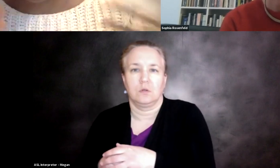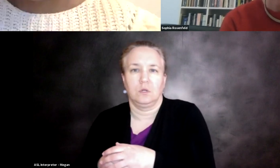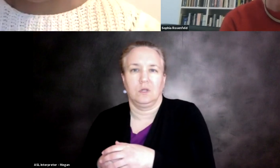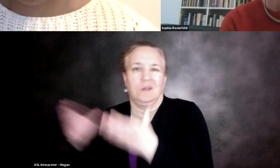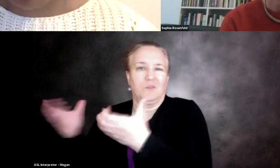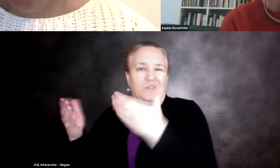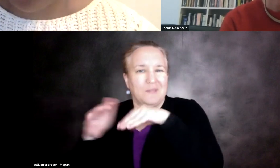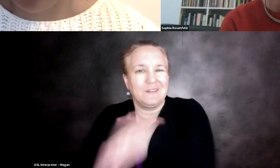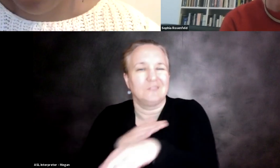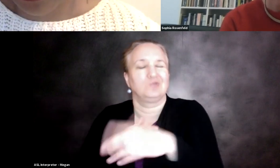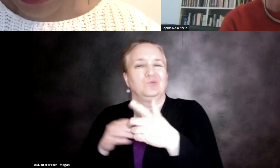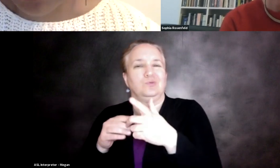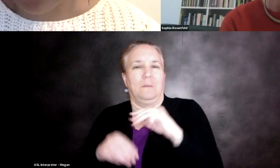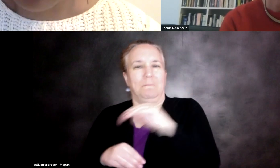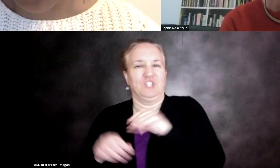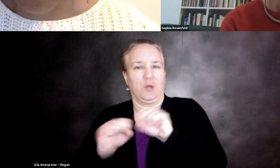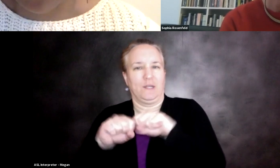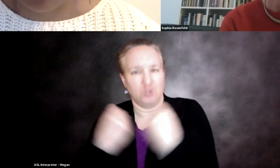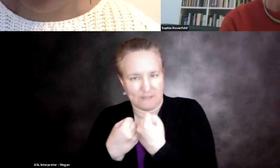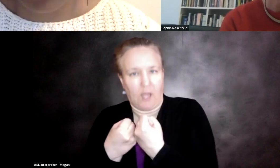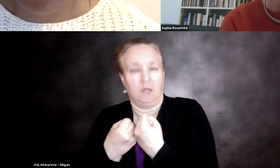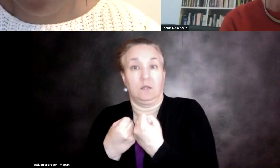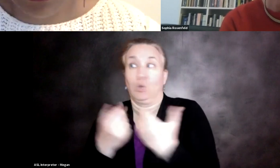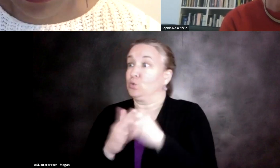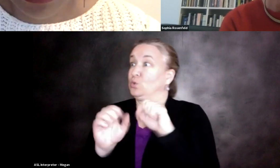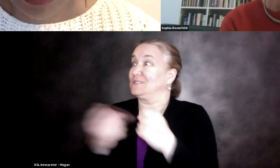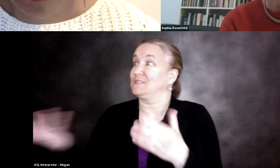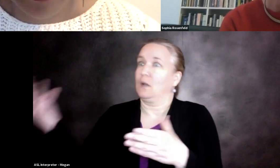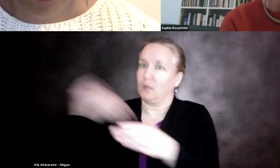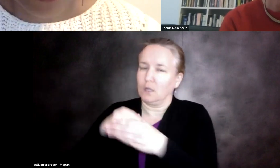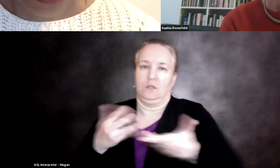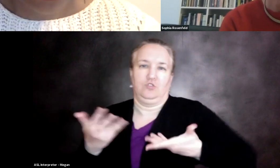socialize them into the new society.